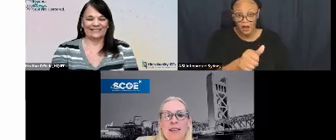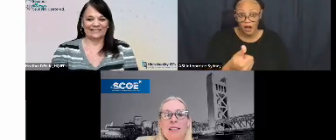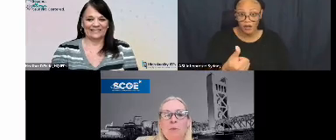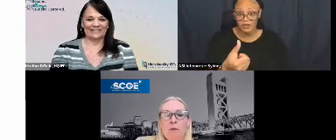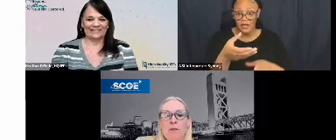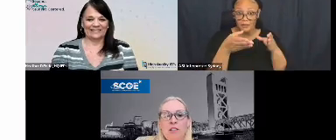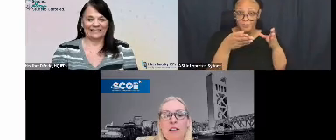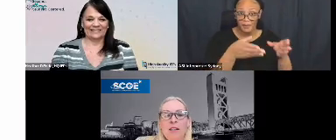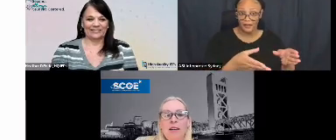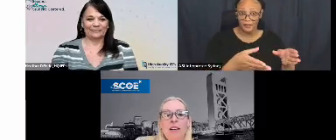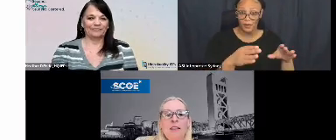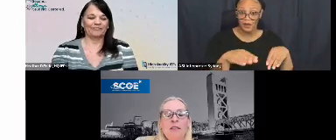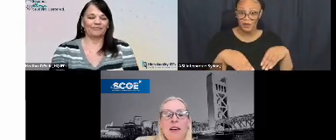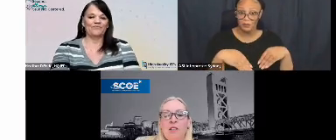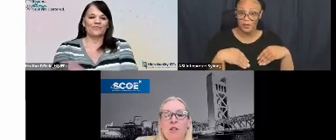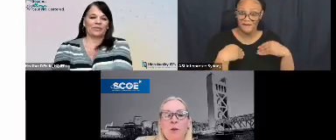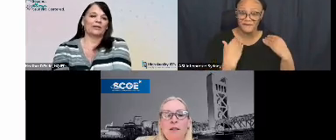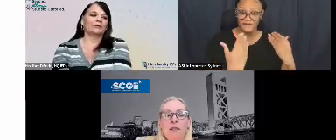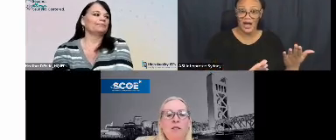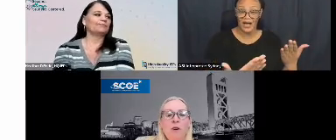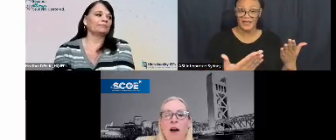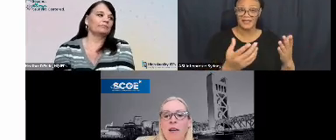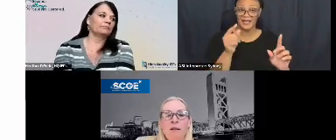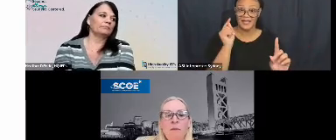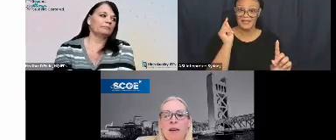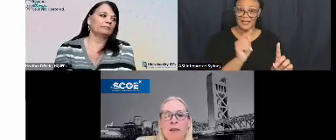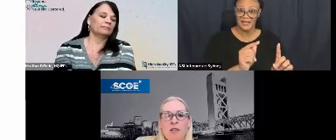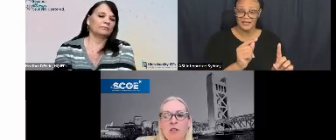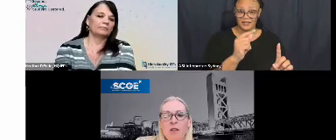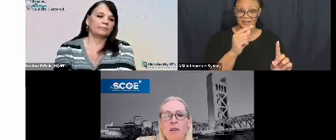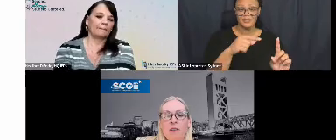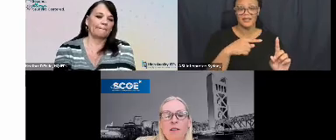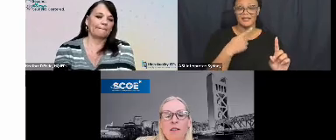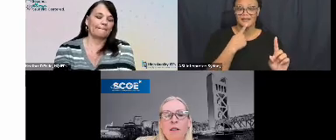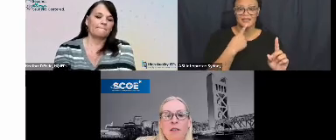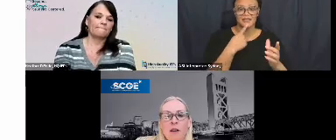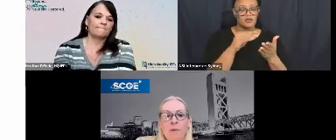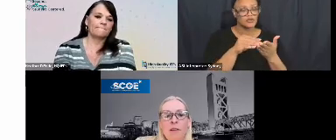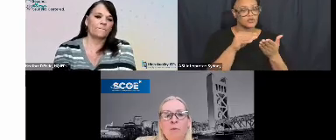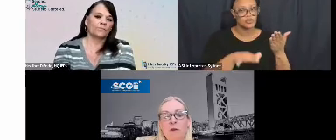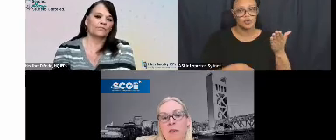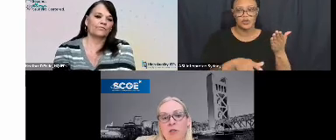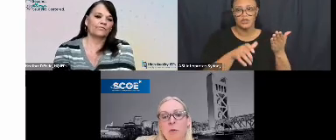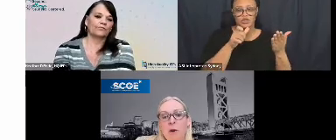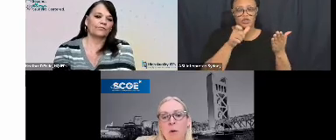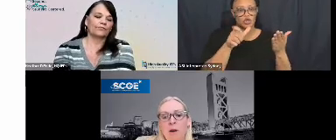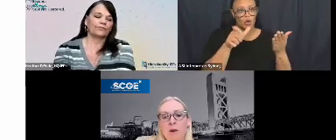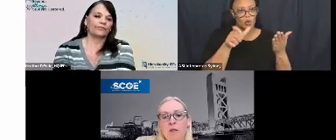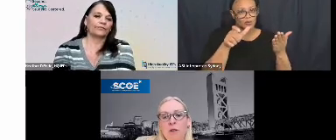provides this provision that students do not need to meet additional adopted district requirements